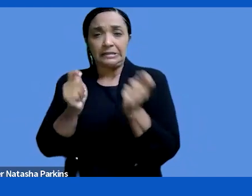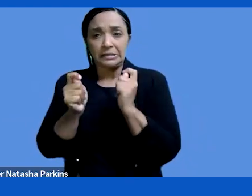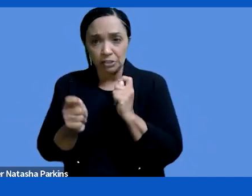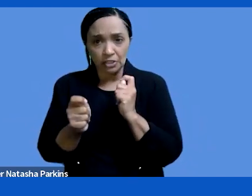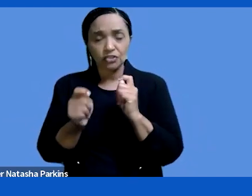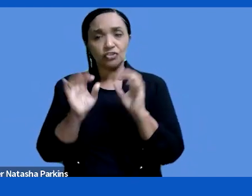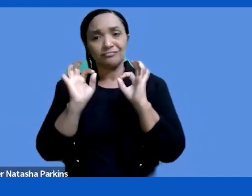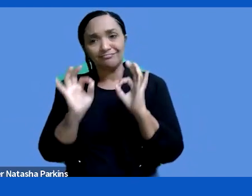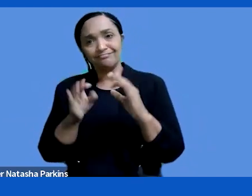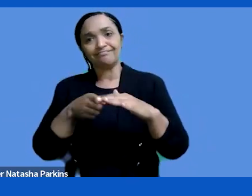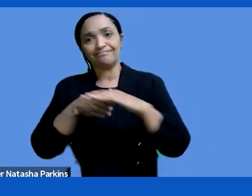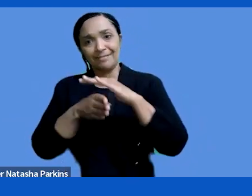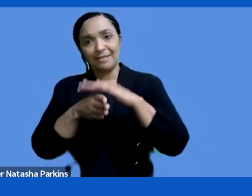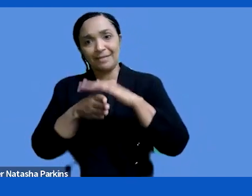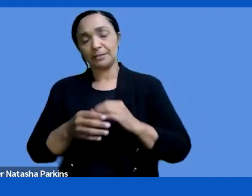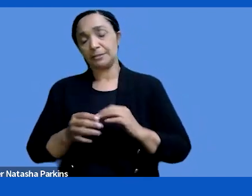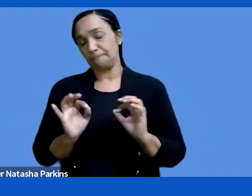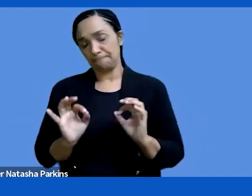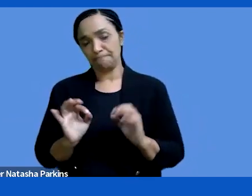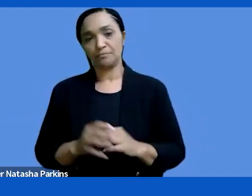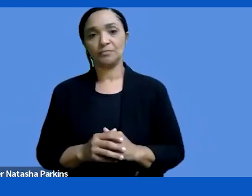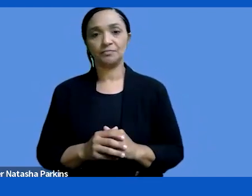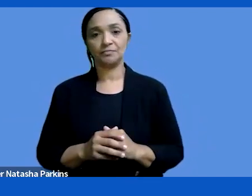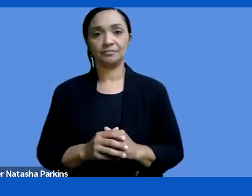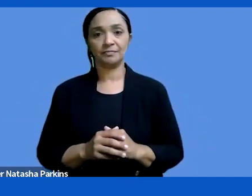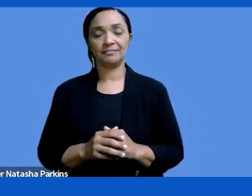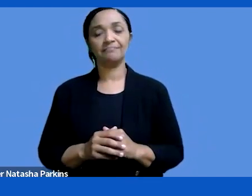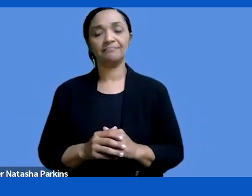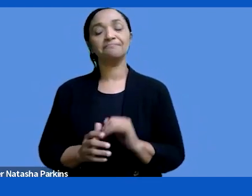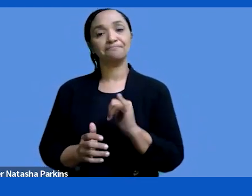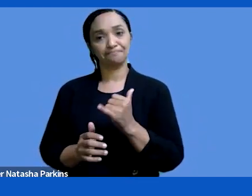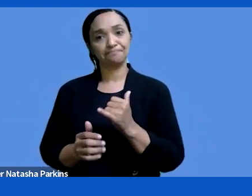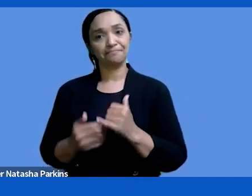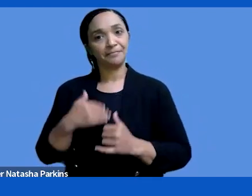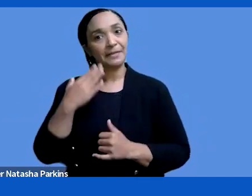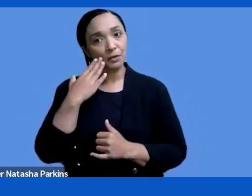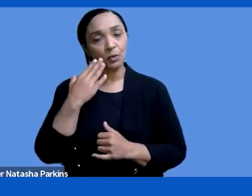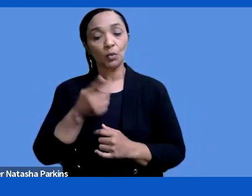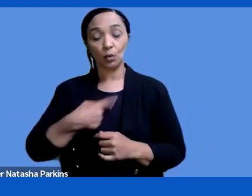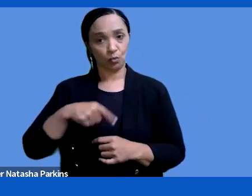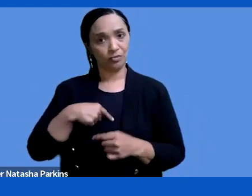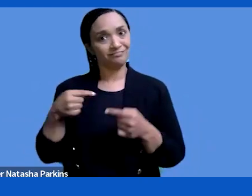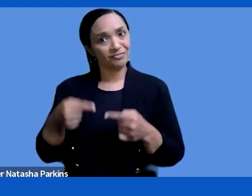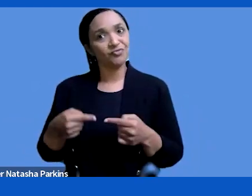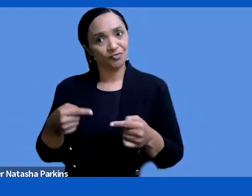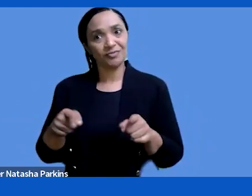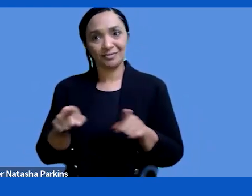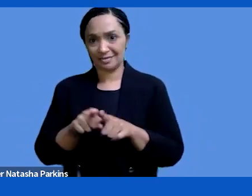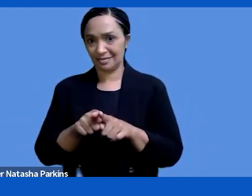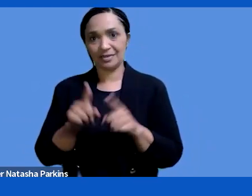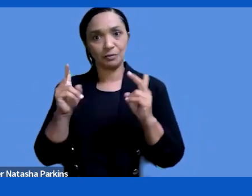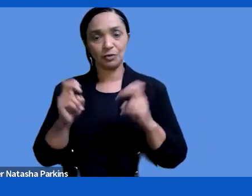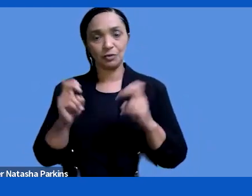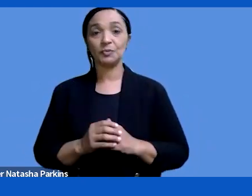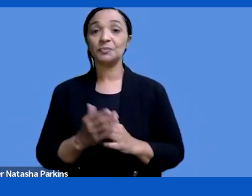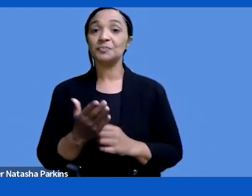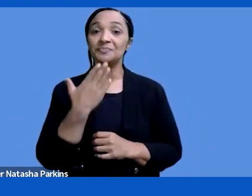I agree. I know that from our standpoint. Thank you for being here,